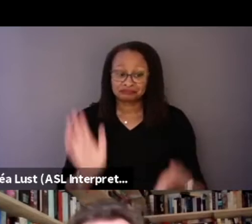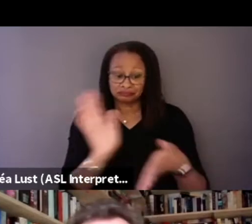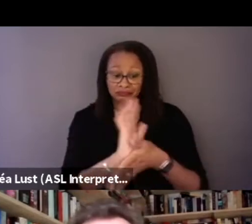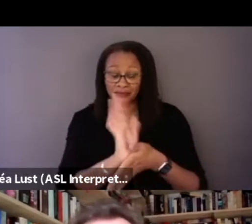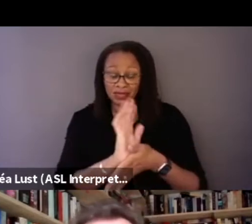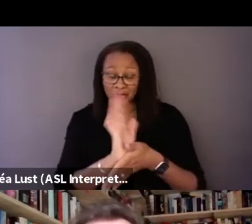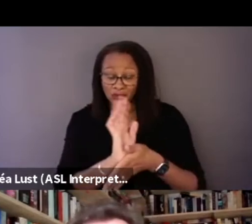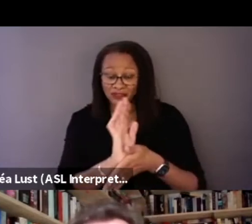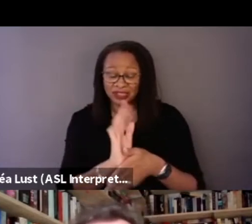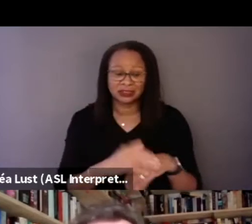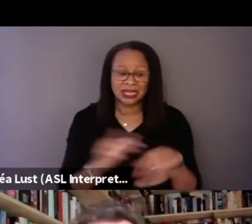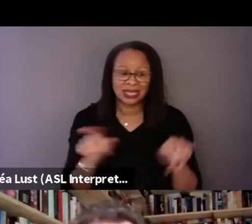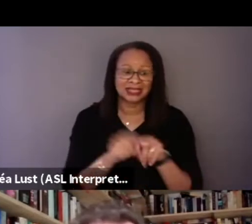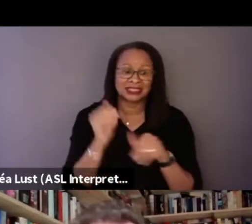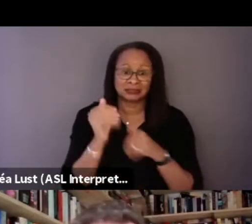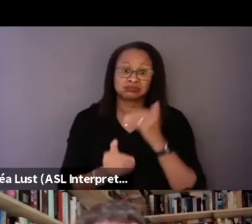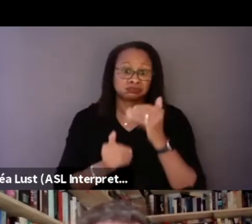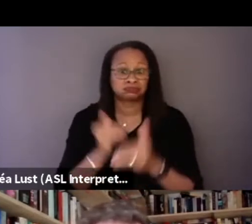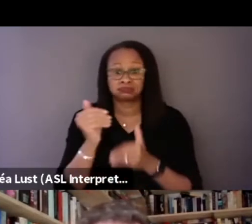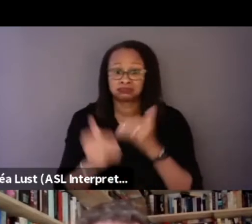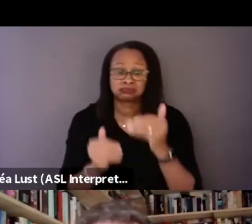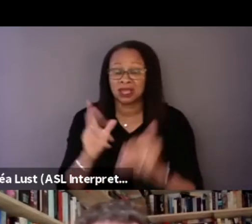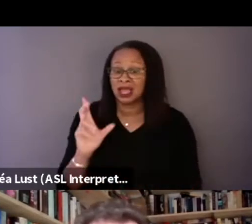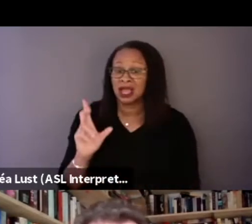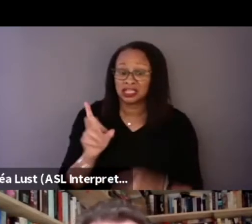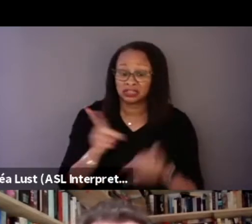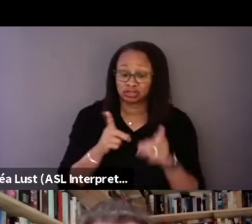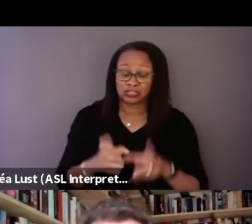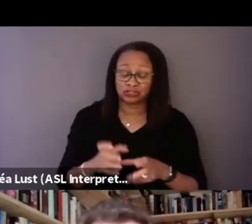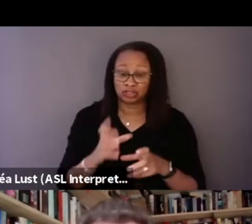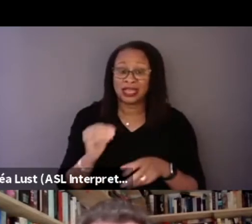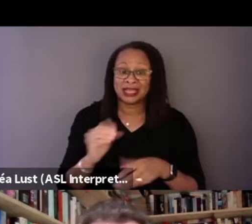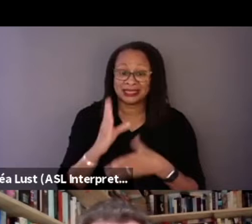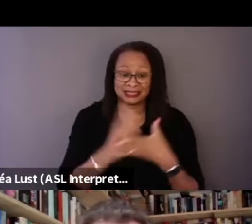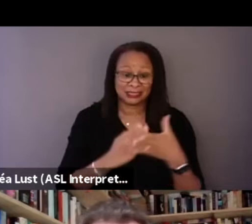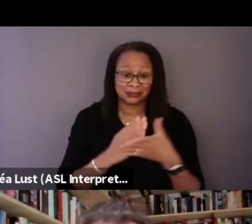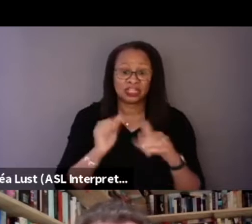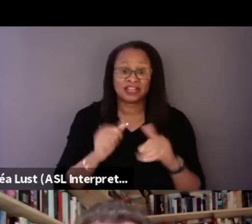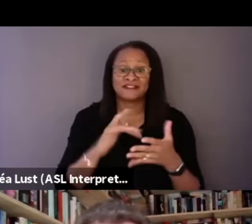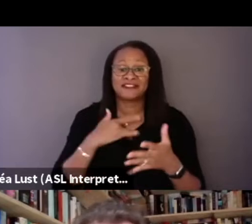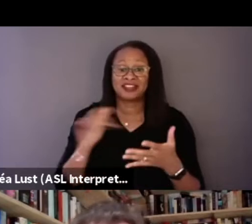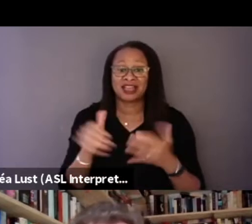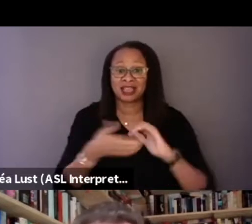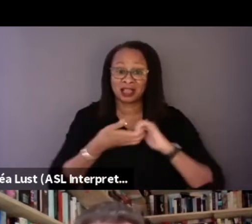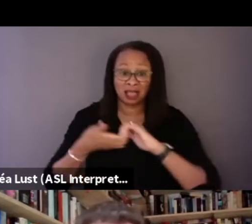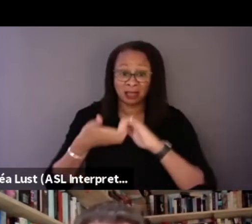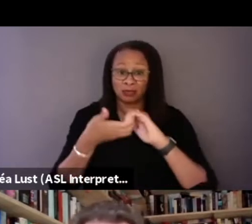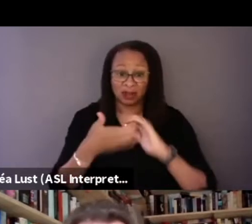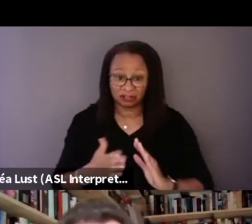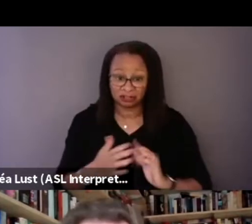that sometimes the director and the the subject tend to start to feel like collaborators. I mean, not so much that, you know, they're like, you know,